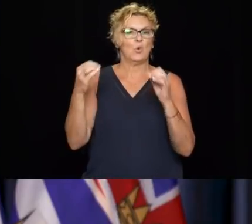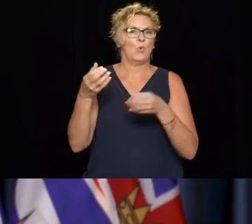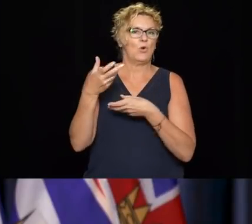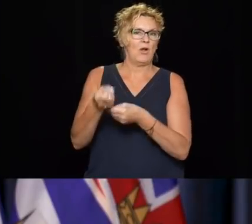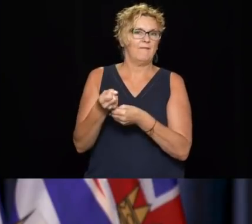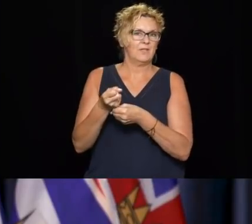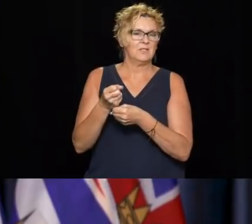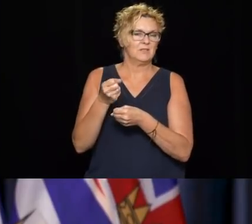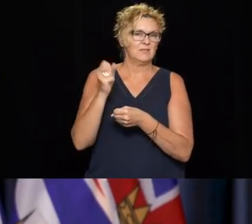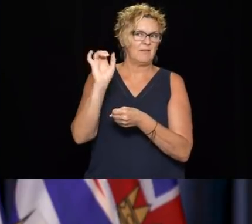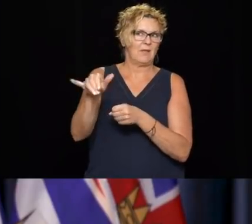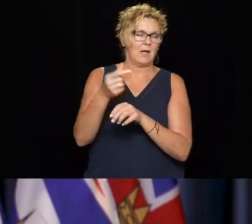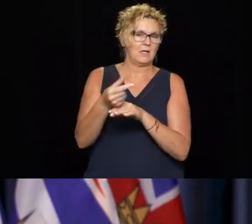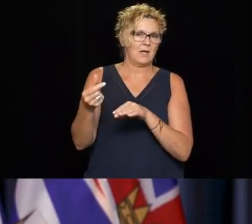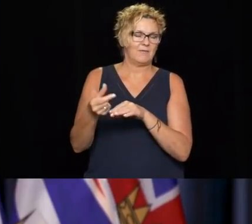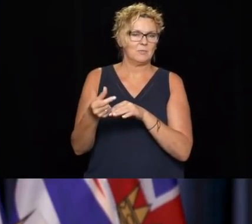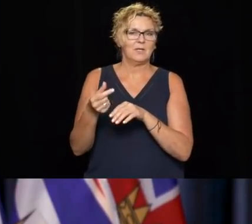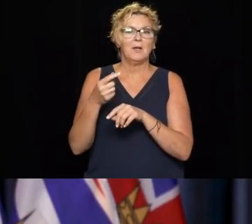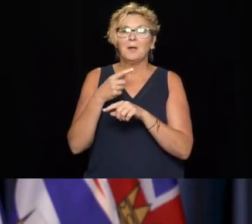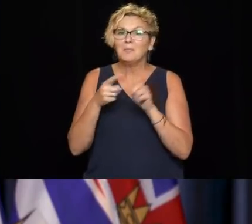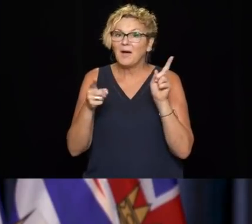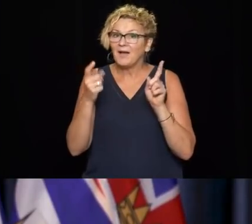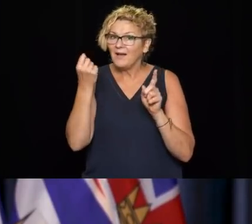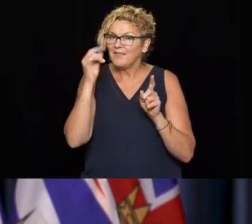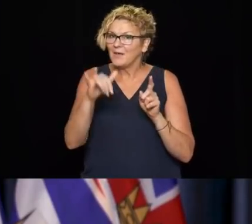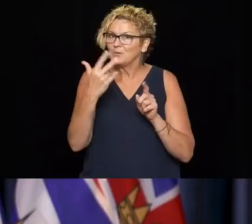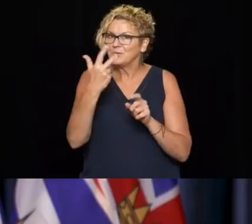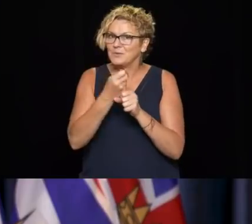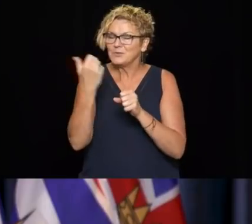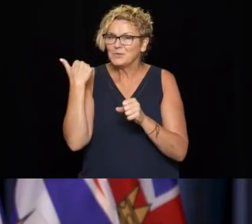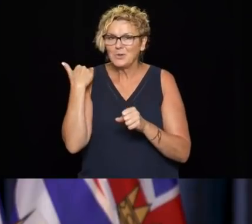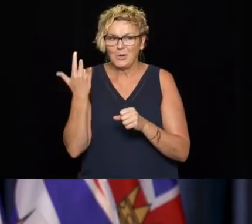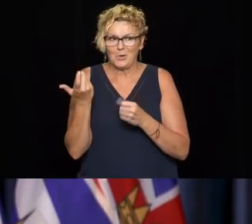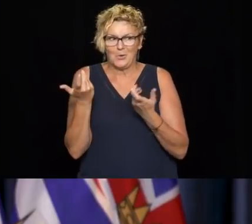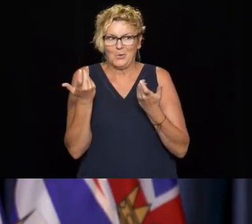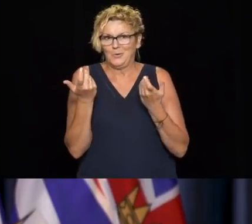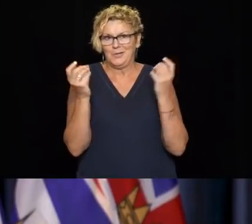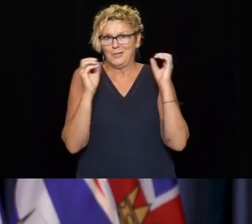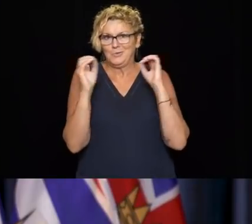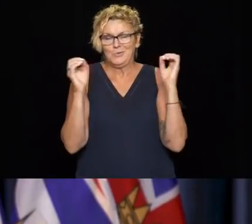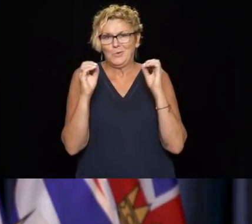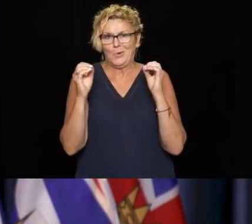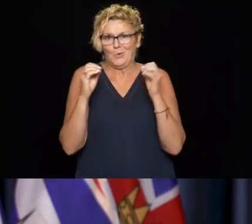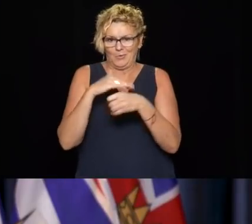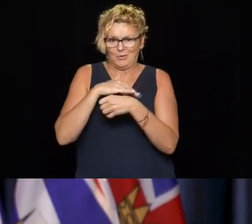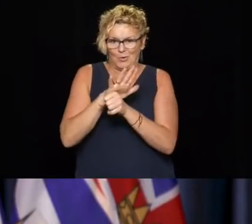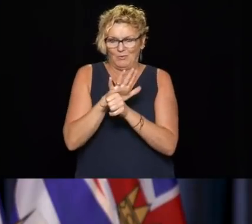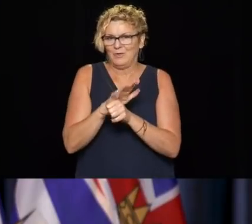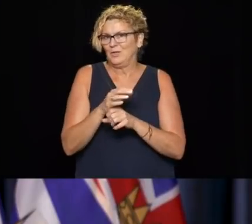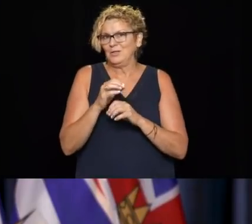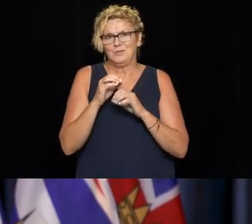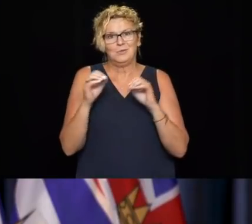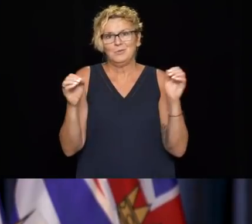today is not the world of 2017 I know British Columbians want me to focus on 2020 and beyond rather than looking backward to a